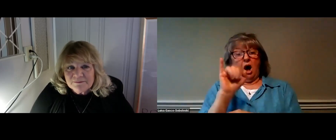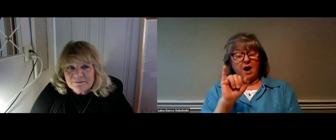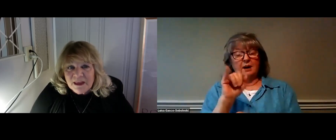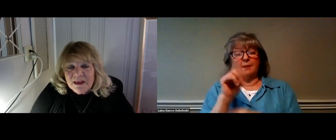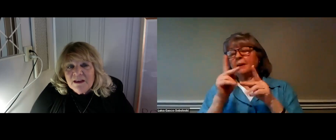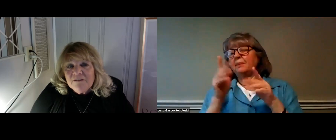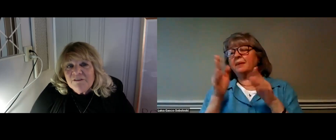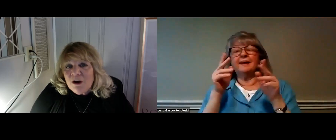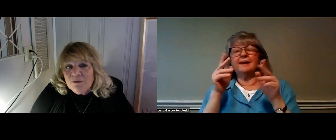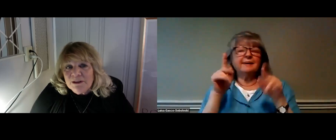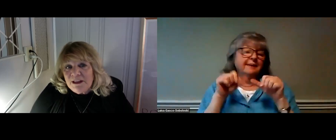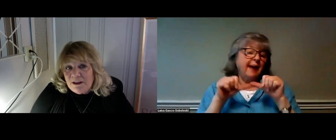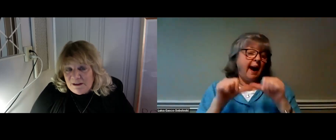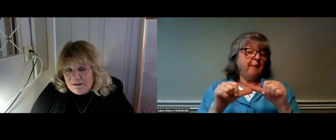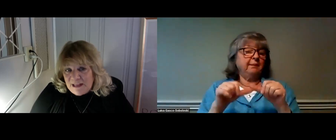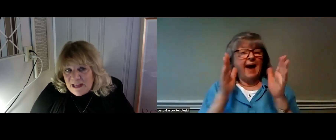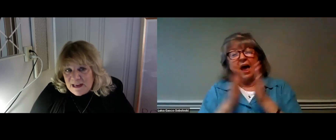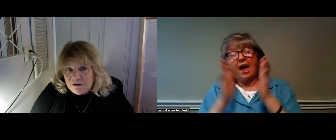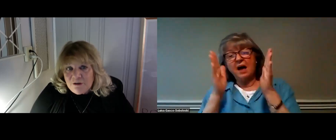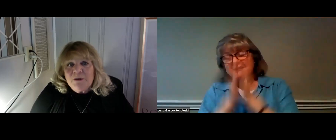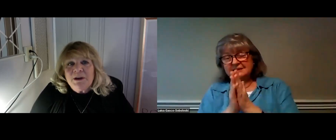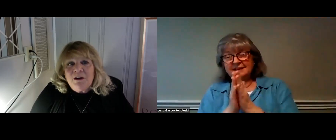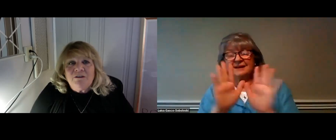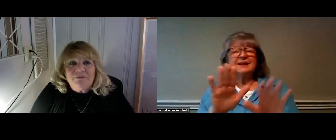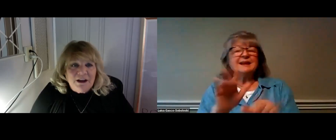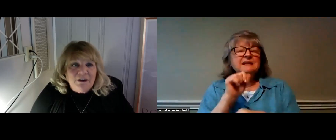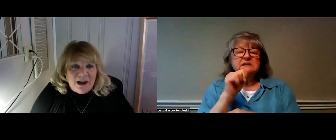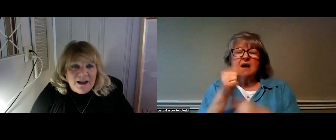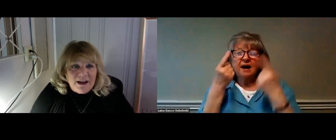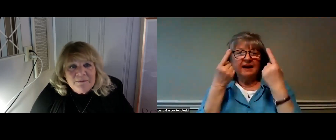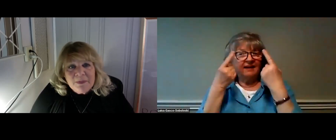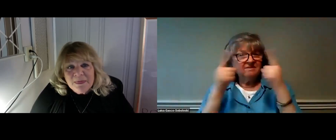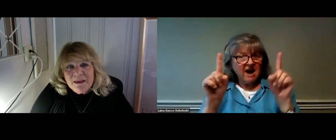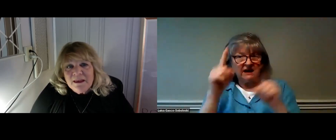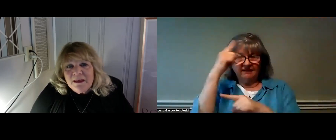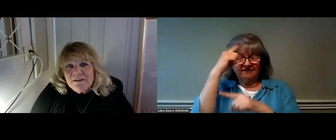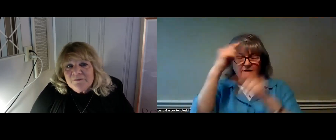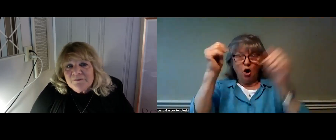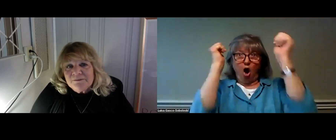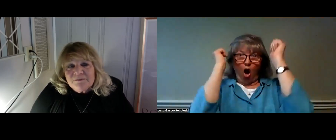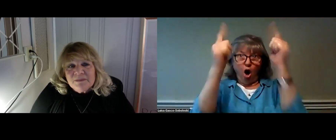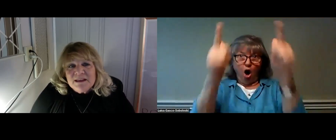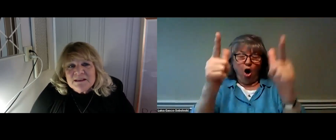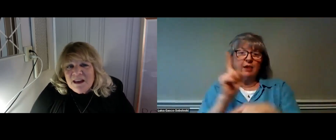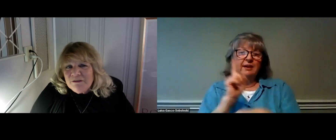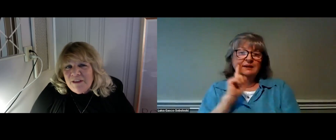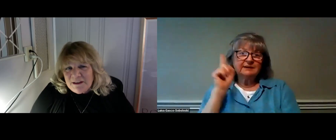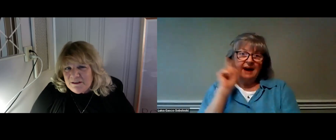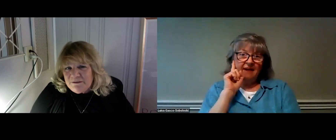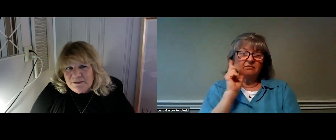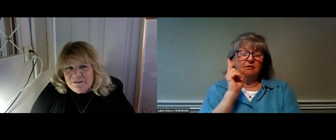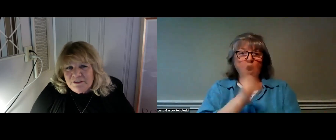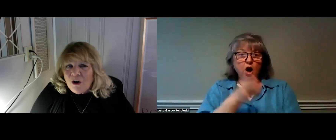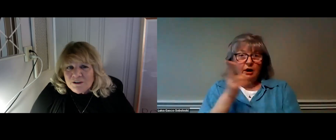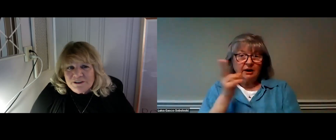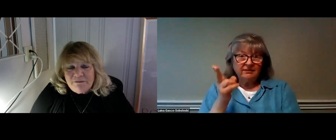Video Relay Interpreting or VRI is not effective for all Deaf people.